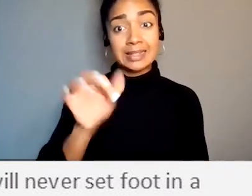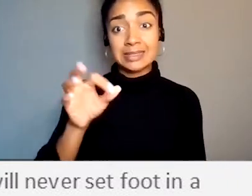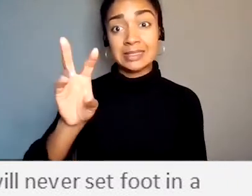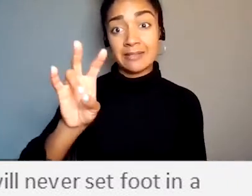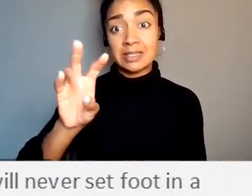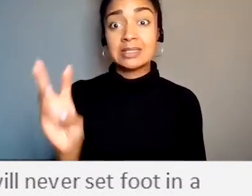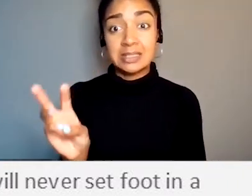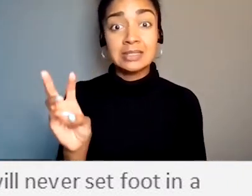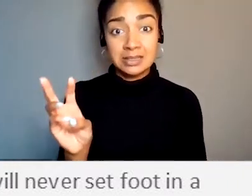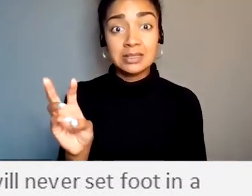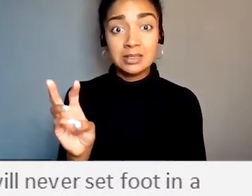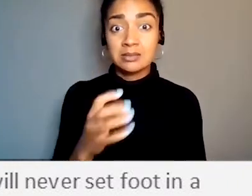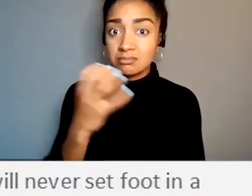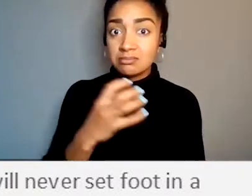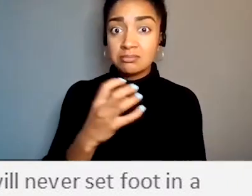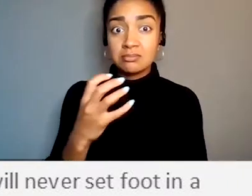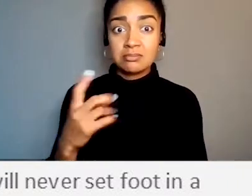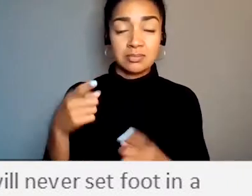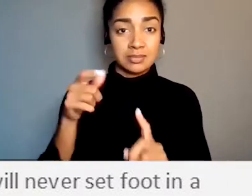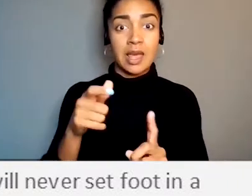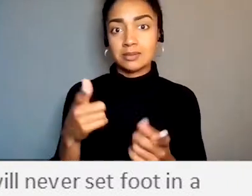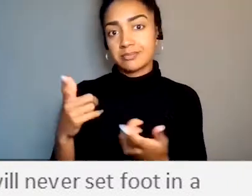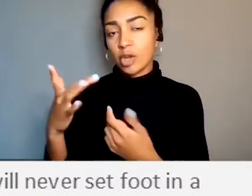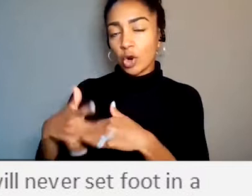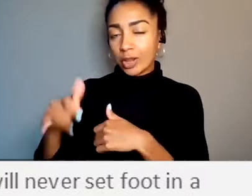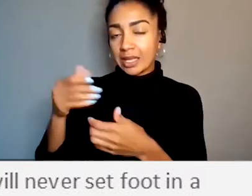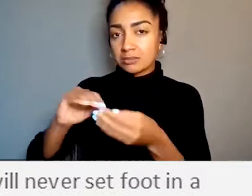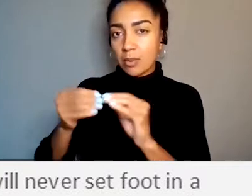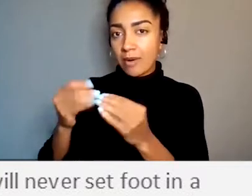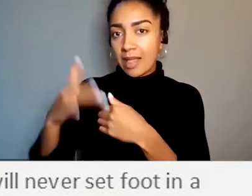650 million girls and women are married before the age of 18.